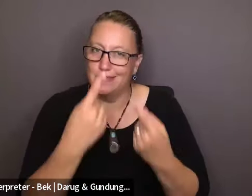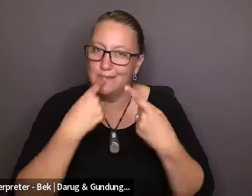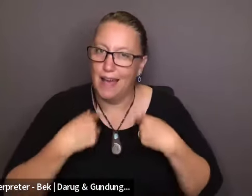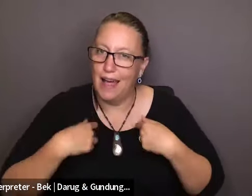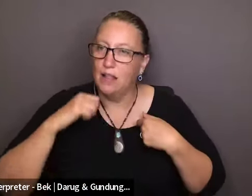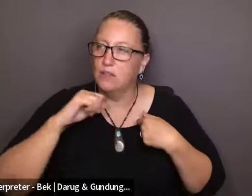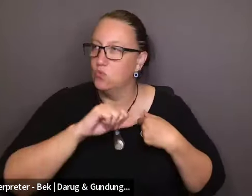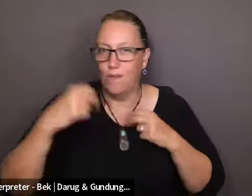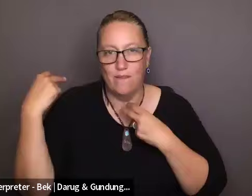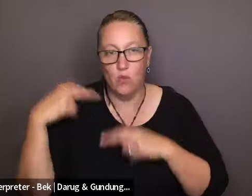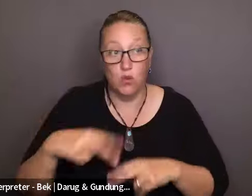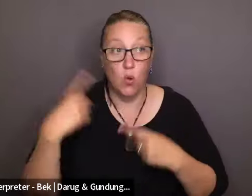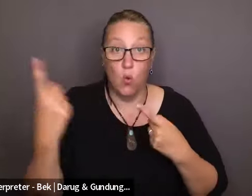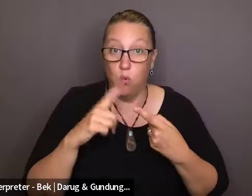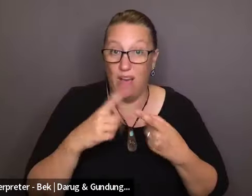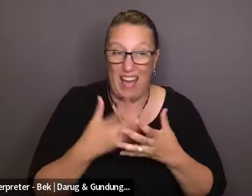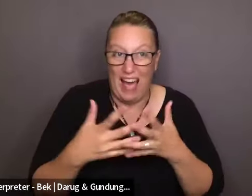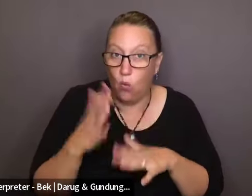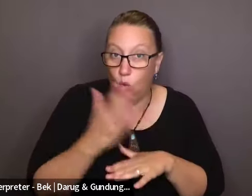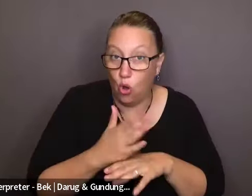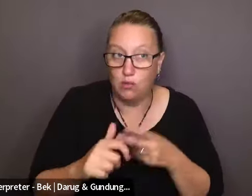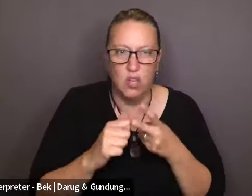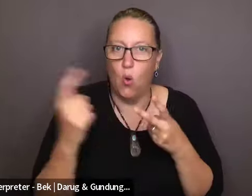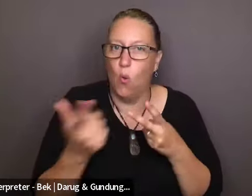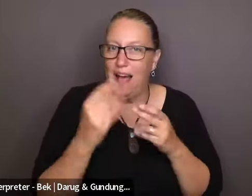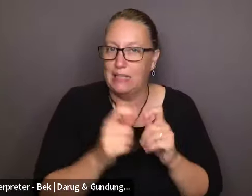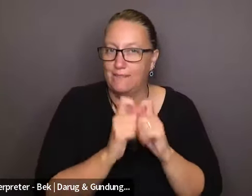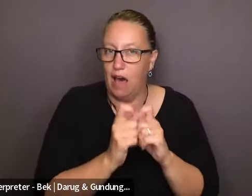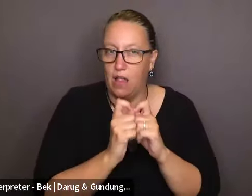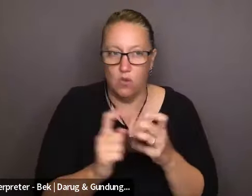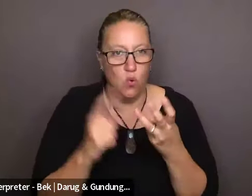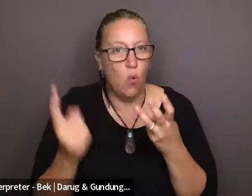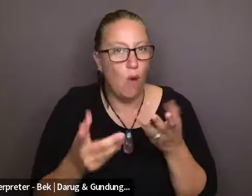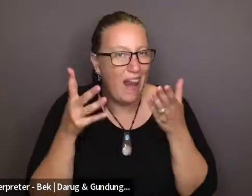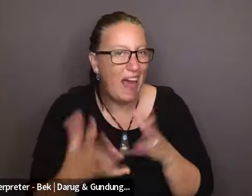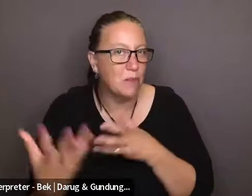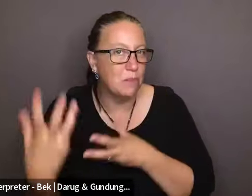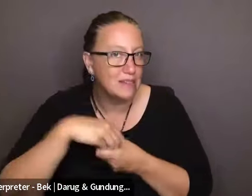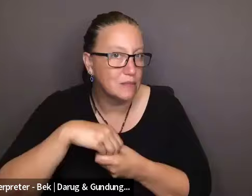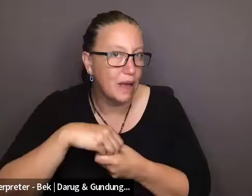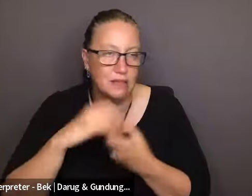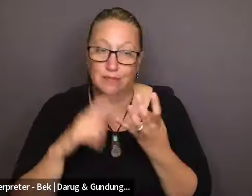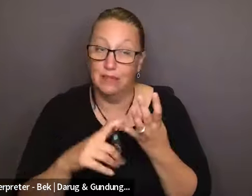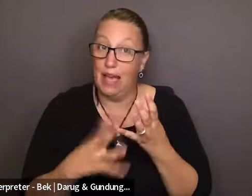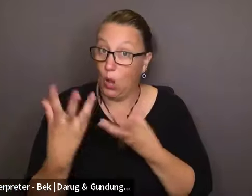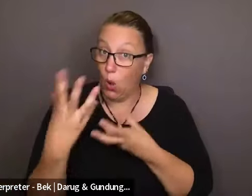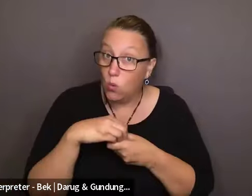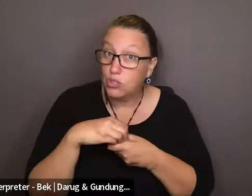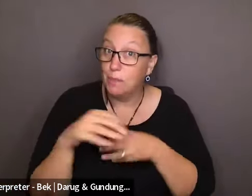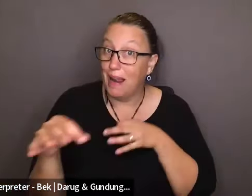not just a financial exercise. Your budget tells reviewers how your project actually works, who is valued, who can